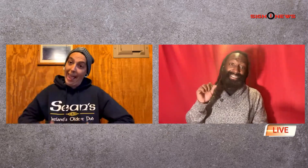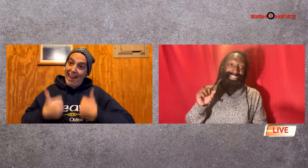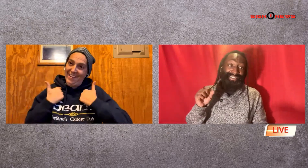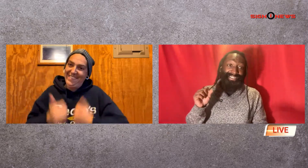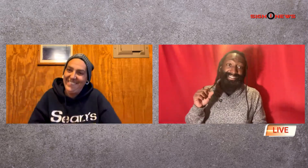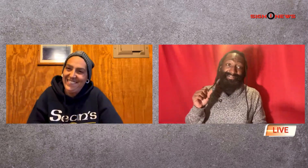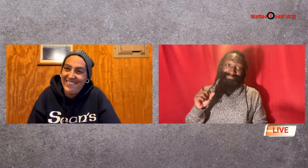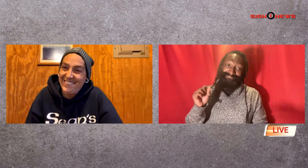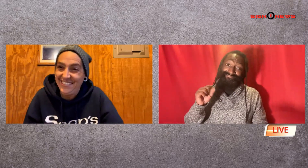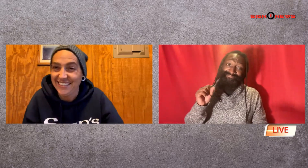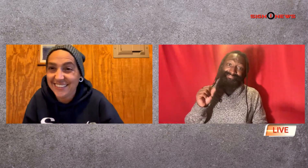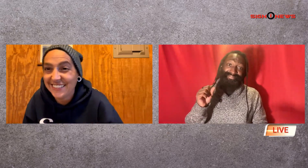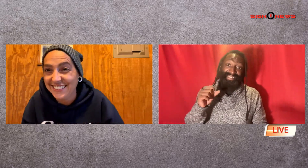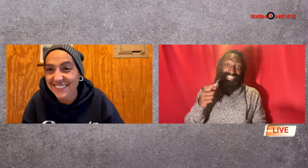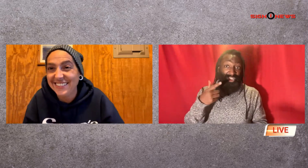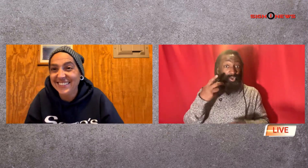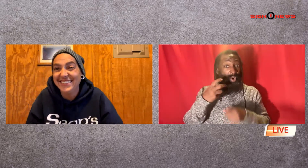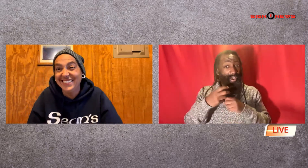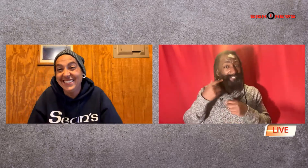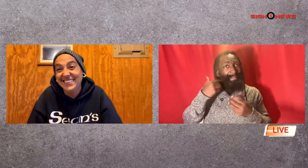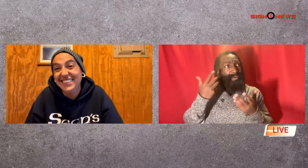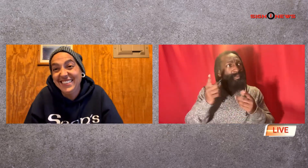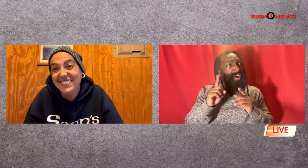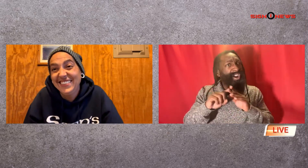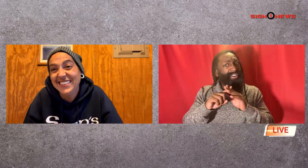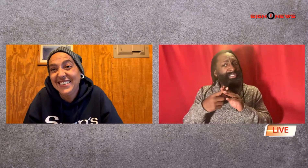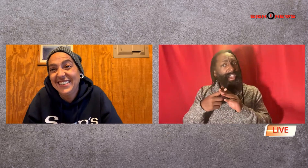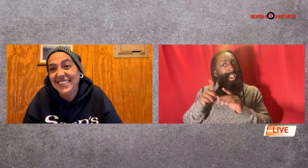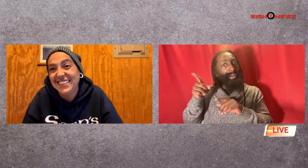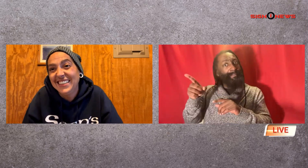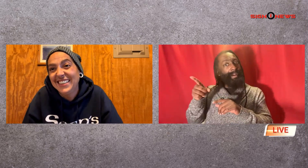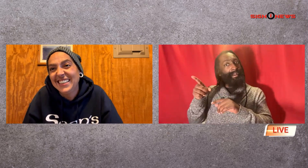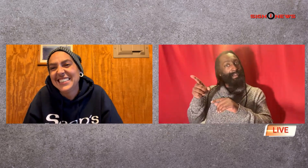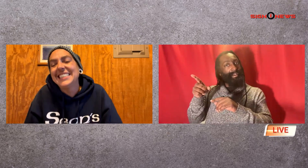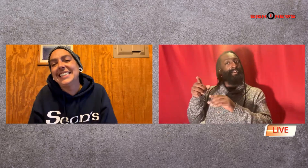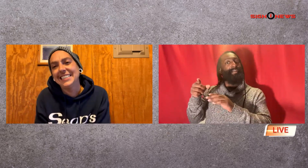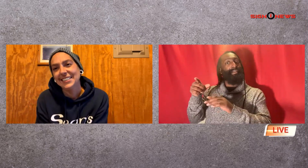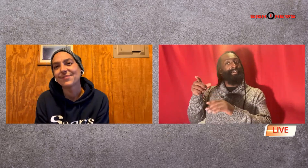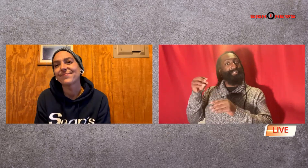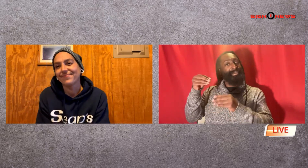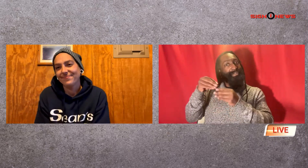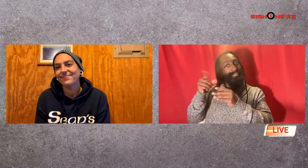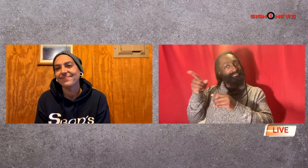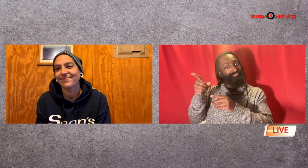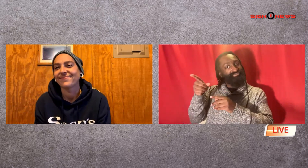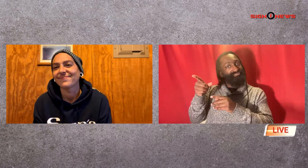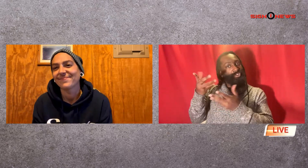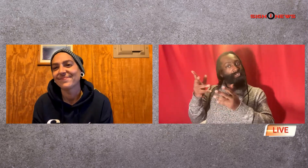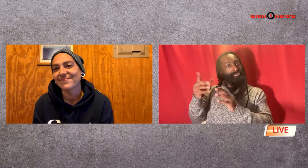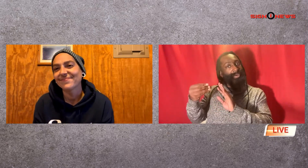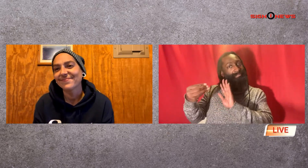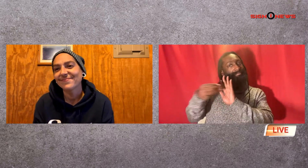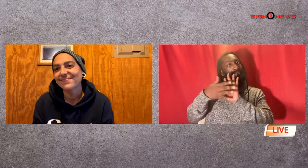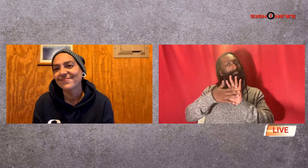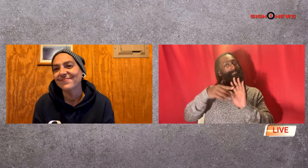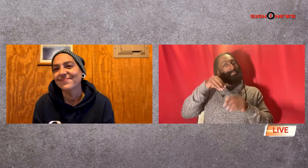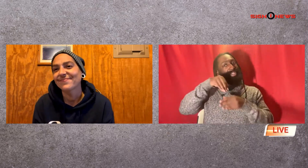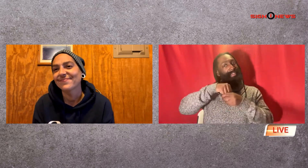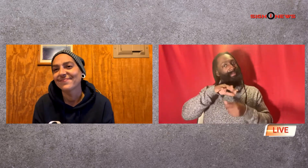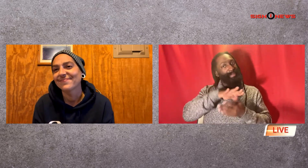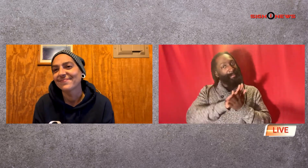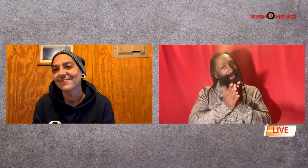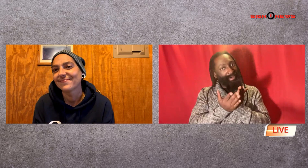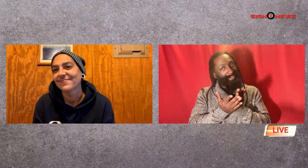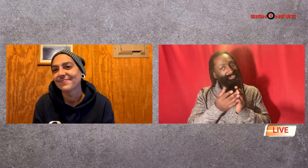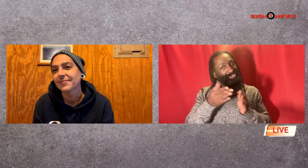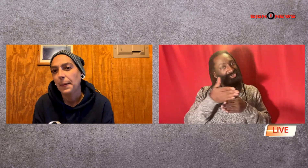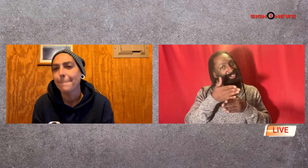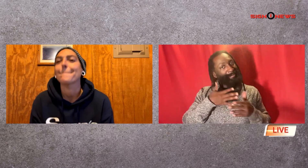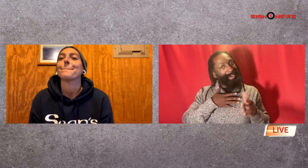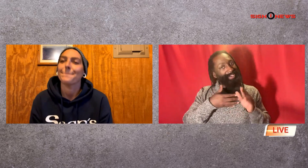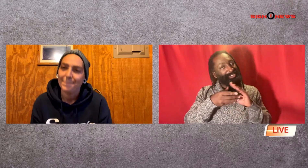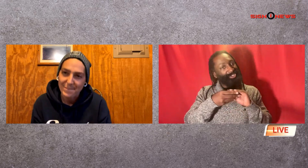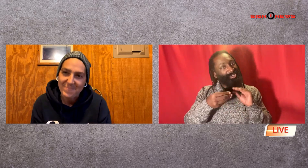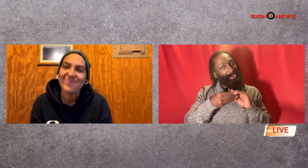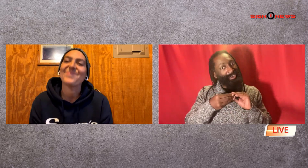life it was hard for me because I don't know where to start but she approached me to share